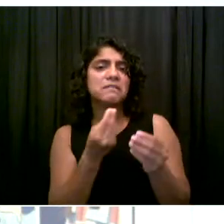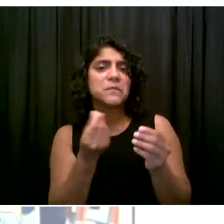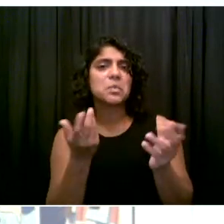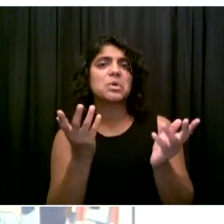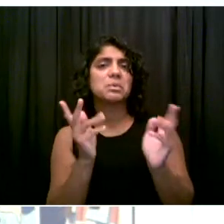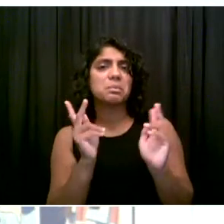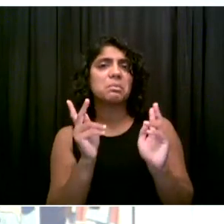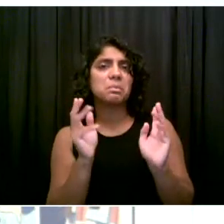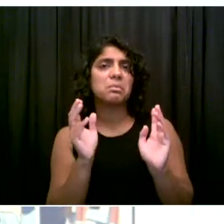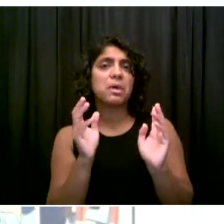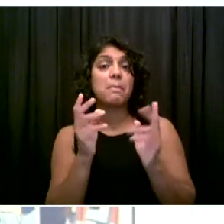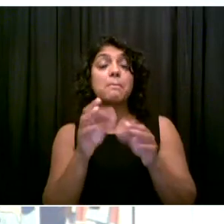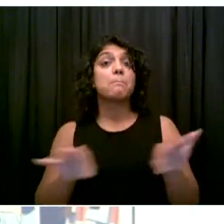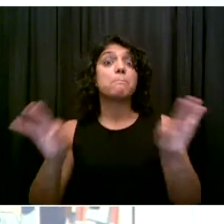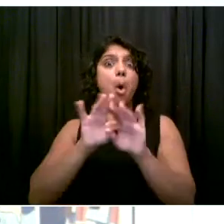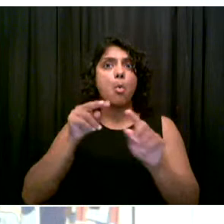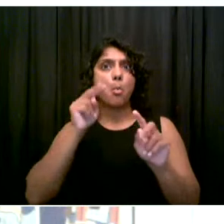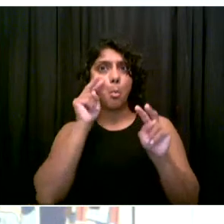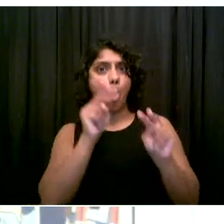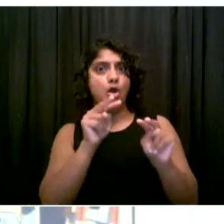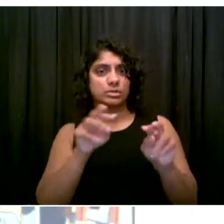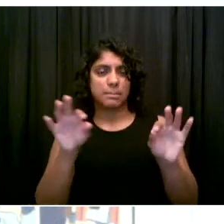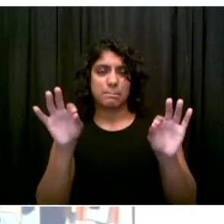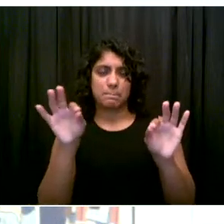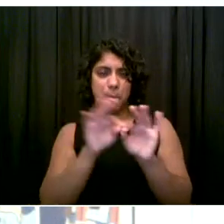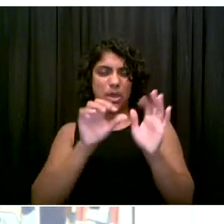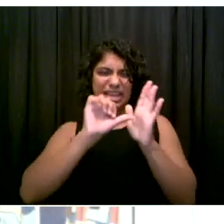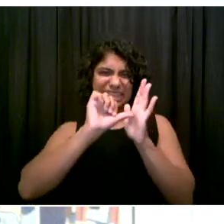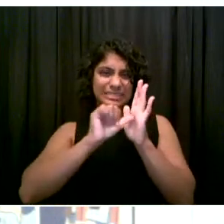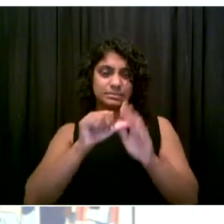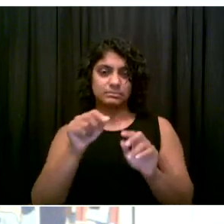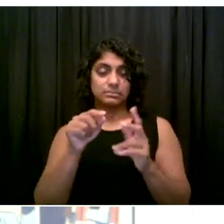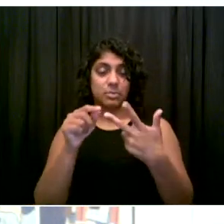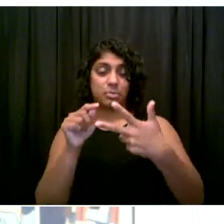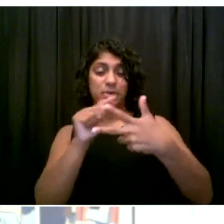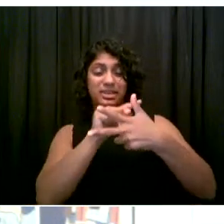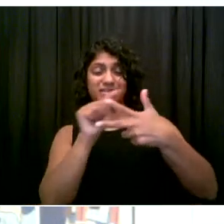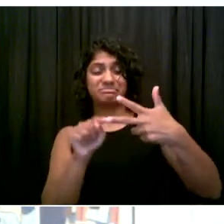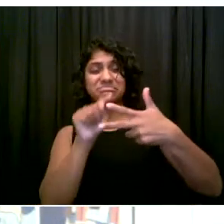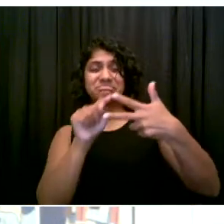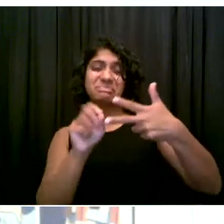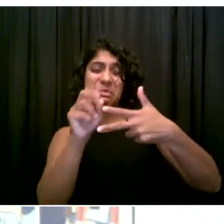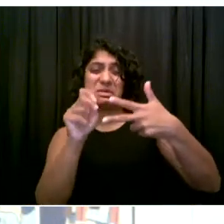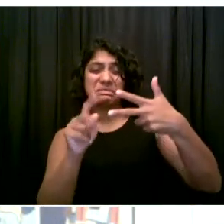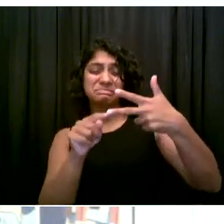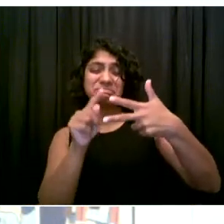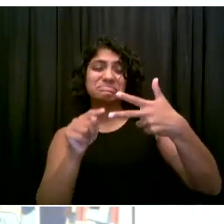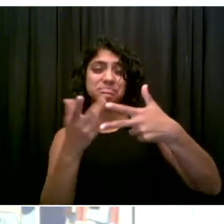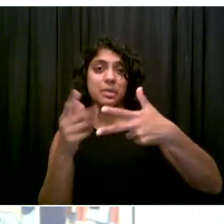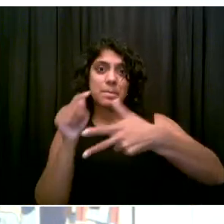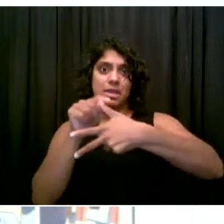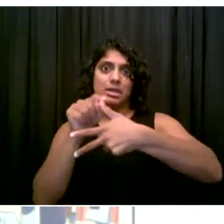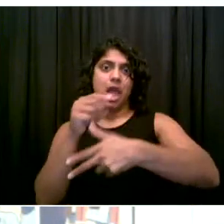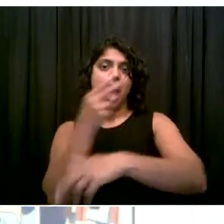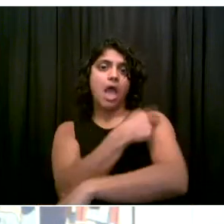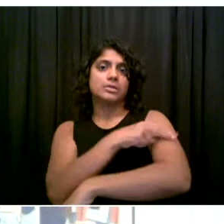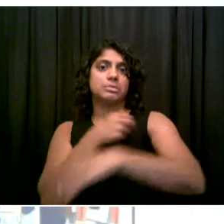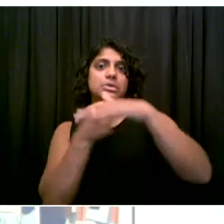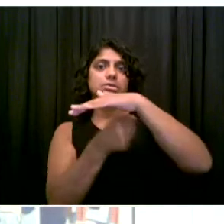WERE CONCERNED ABOUT THE DELTA VARIANT FOR UNVACCINATED PEOPLE.